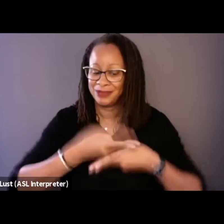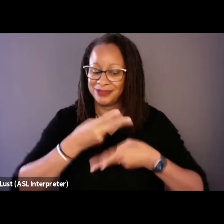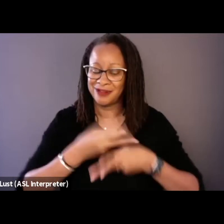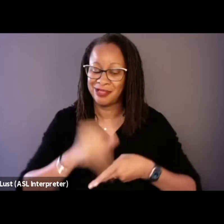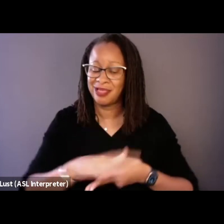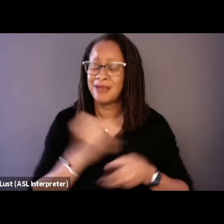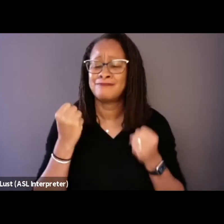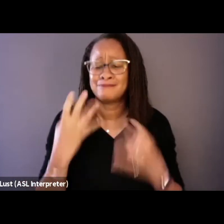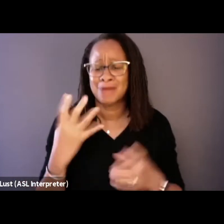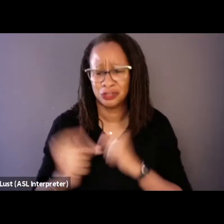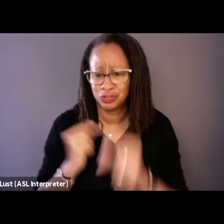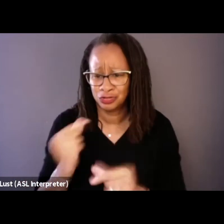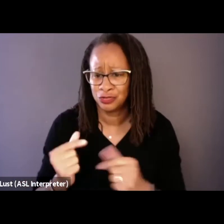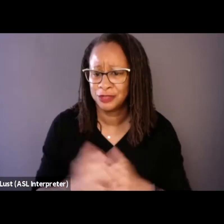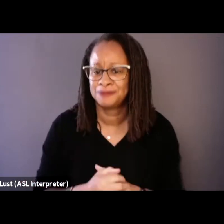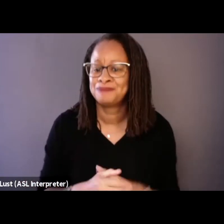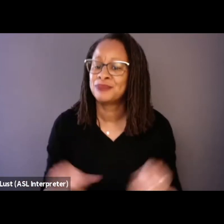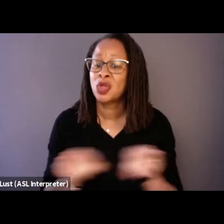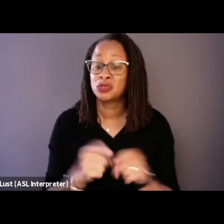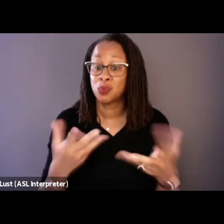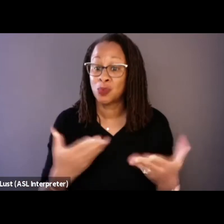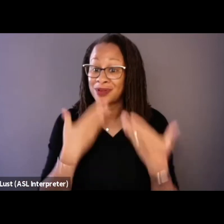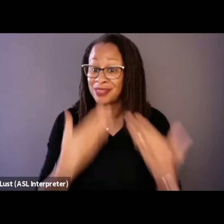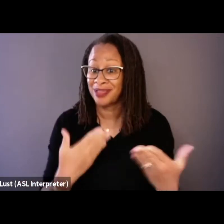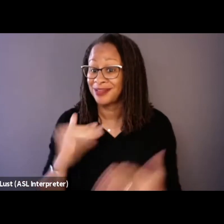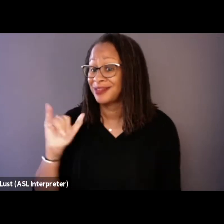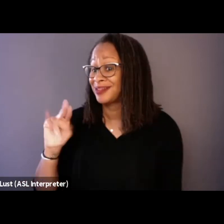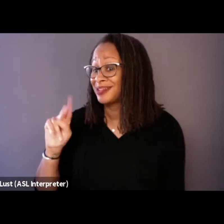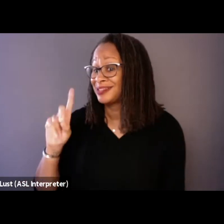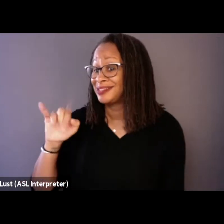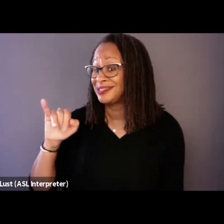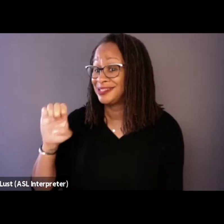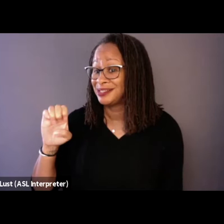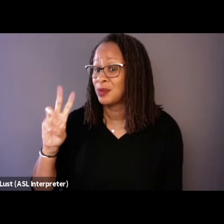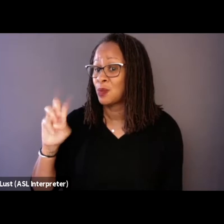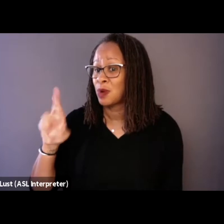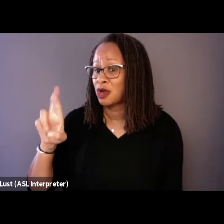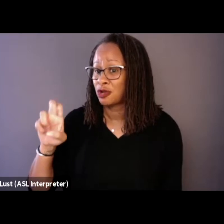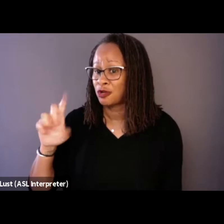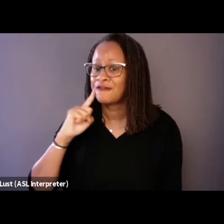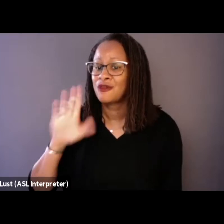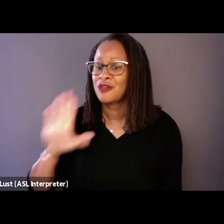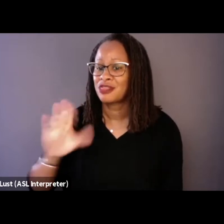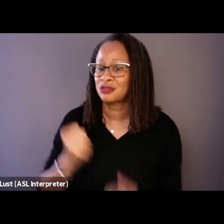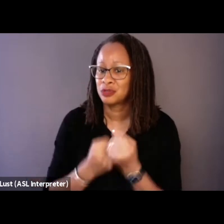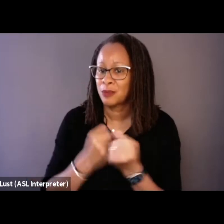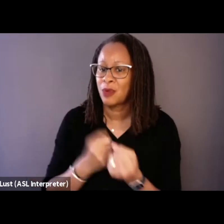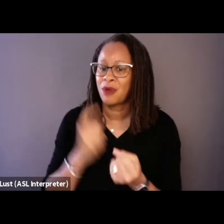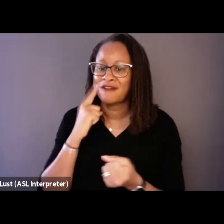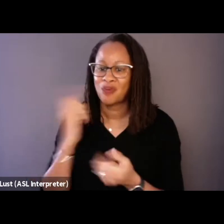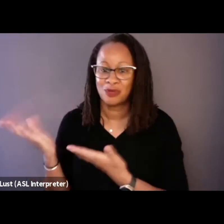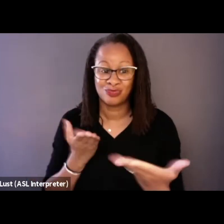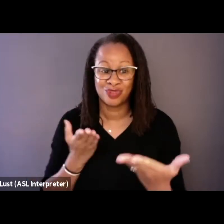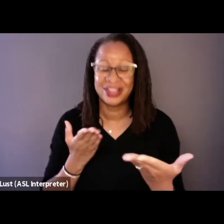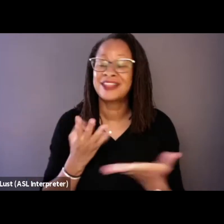I would also like to thank IndieWire for their support in bringing the Screening Series to y'all this year.